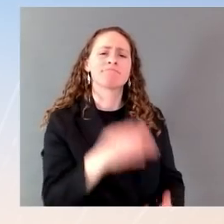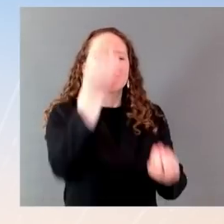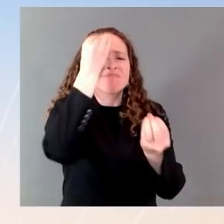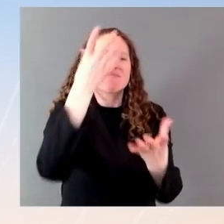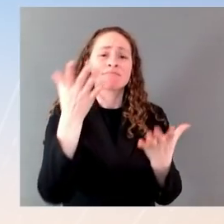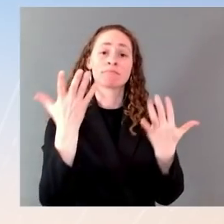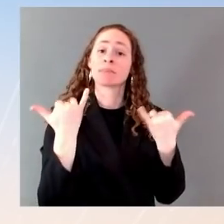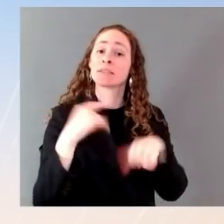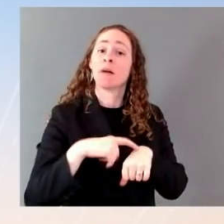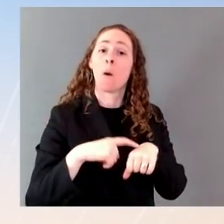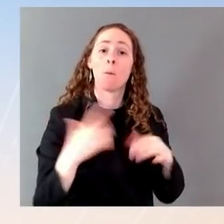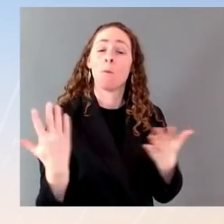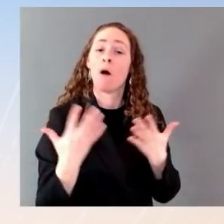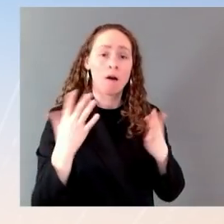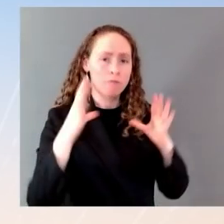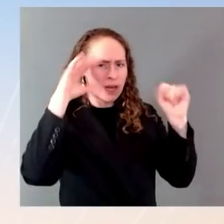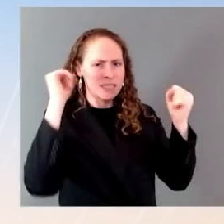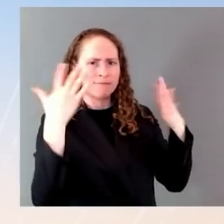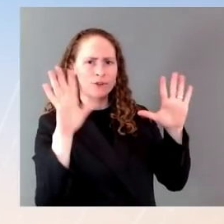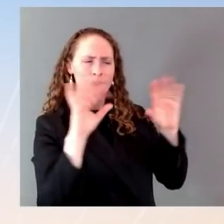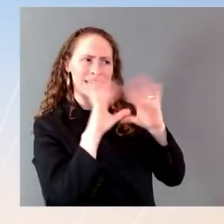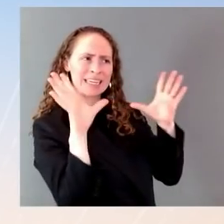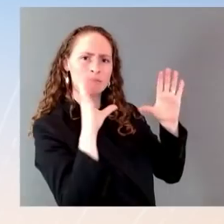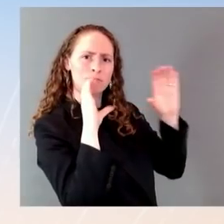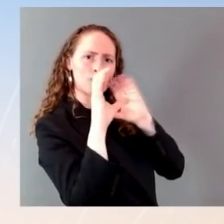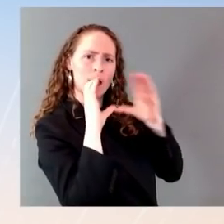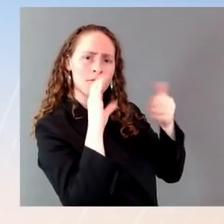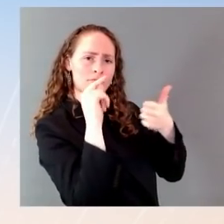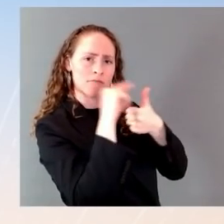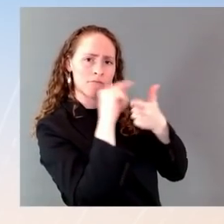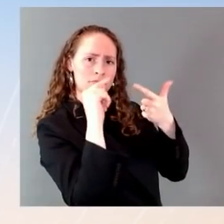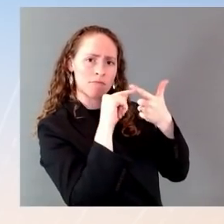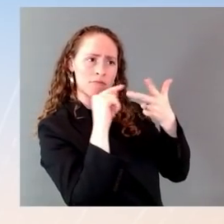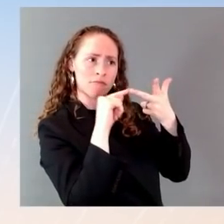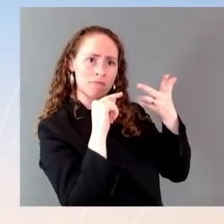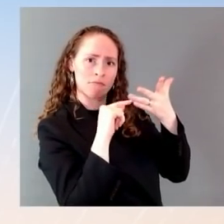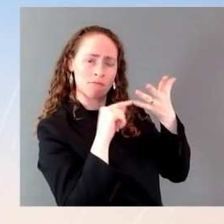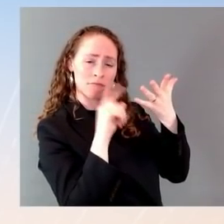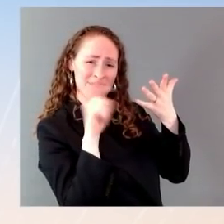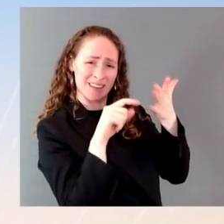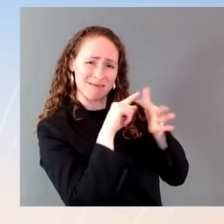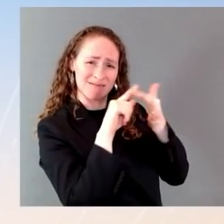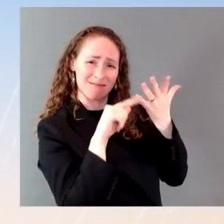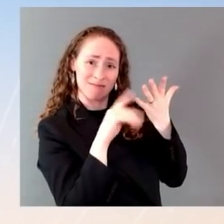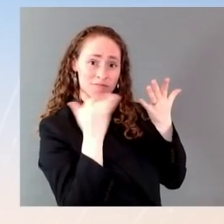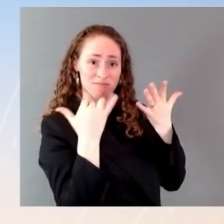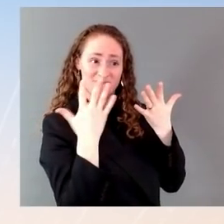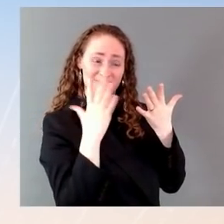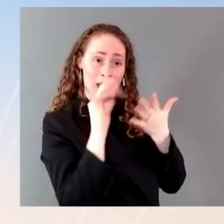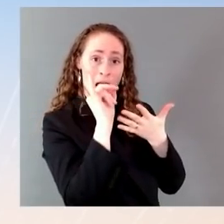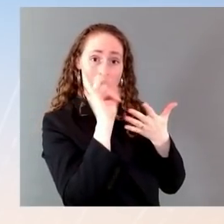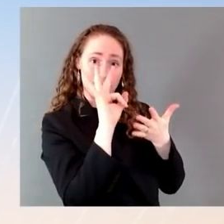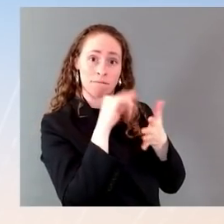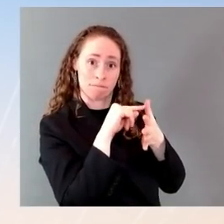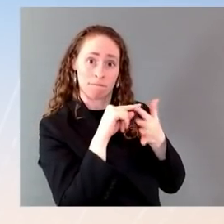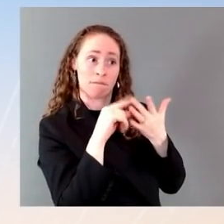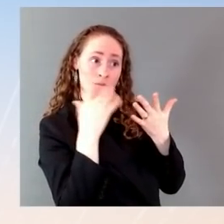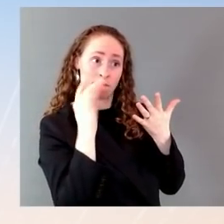to not negotiate in public, to not telegraph our punches. But we are laying out for the Russians in some detail the types of measures that we have in mind.